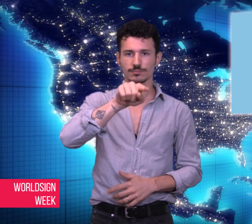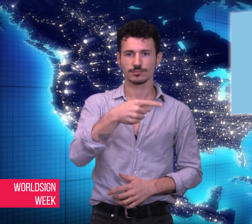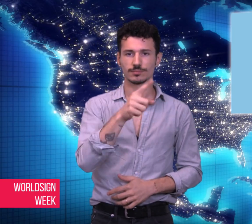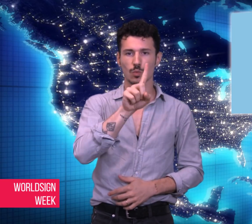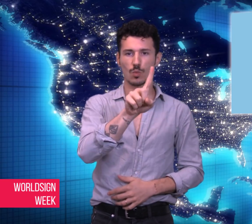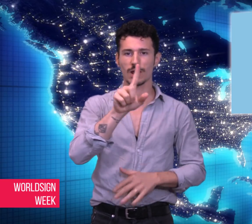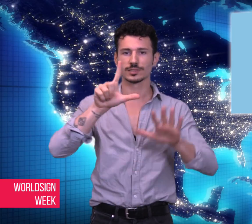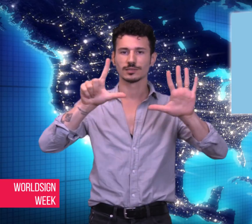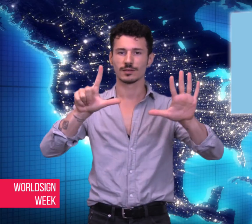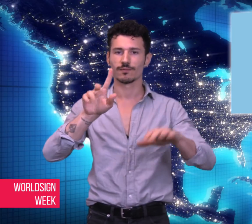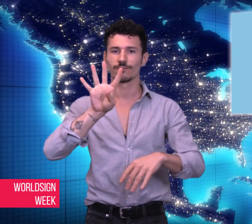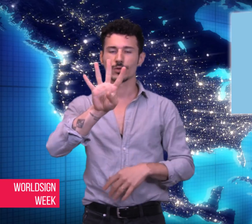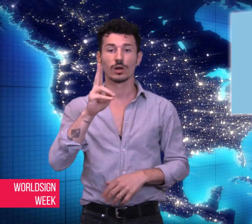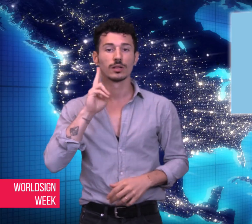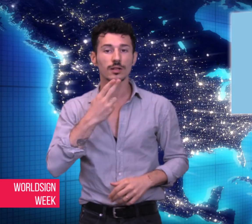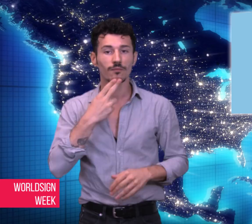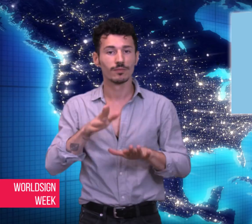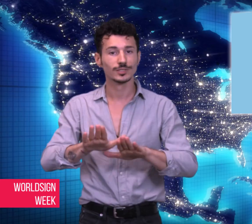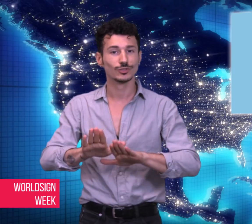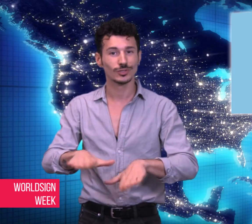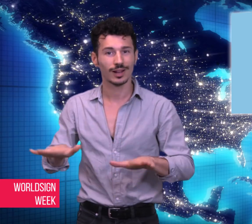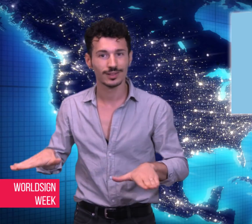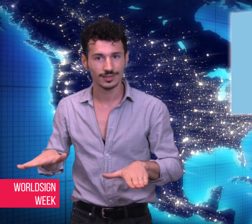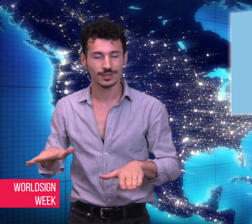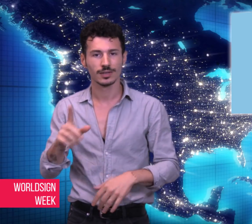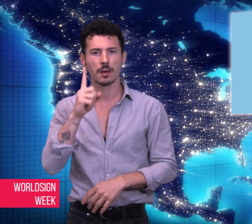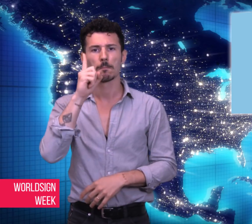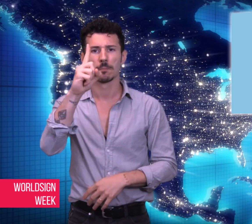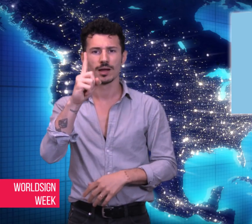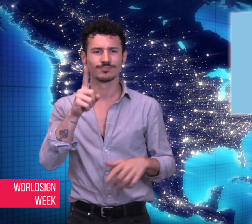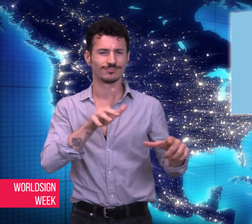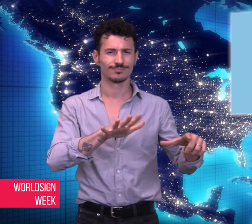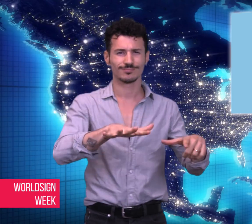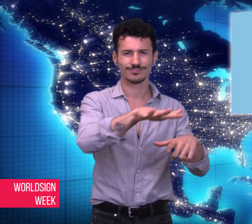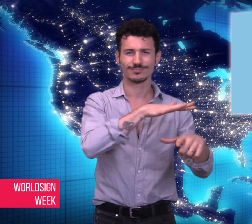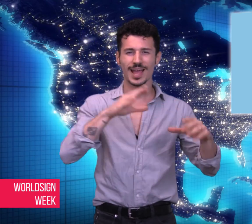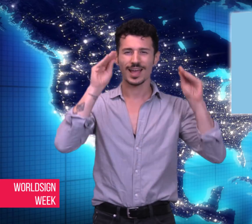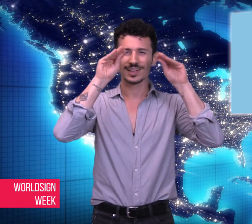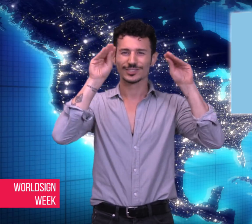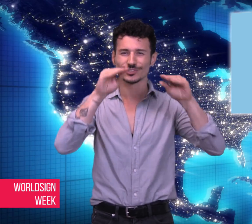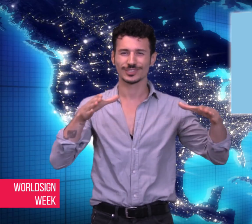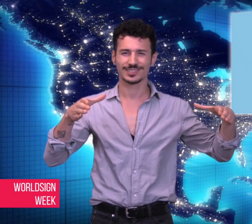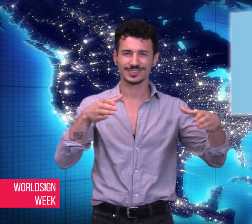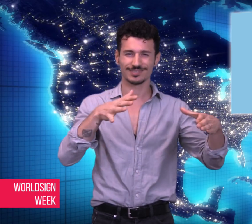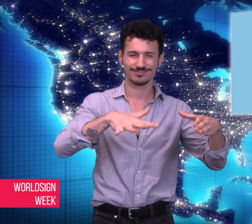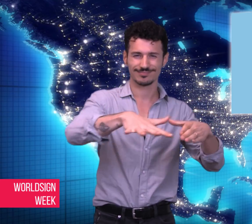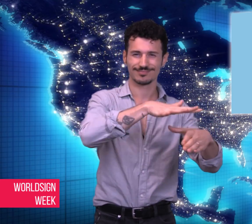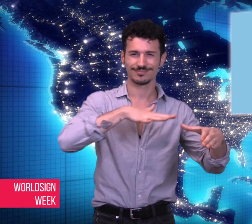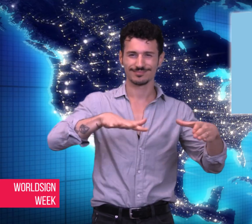these teachers for the deaf will